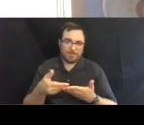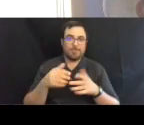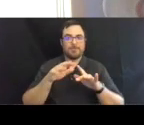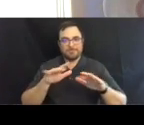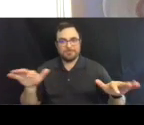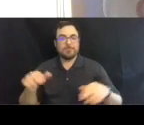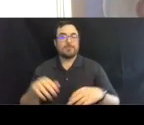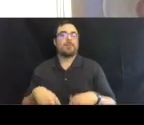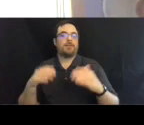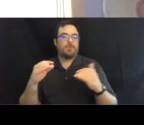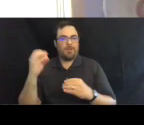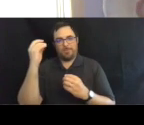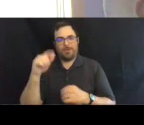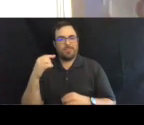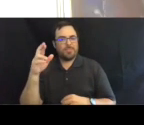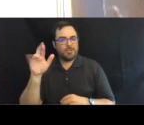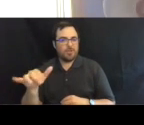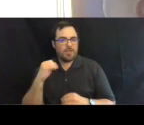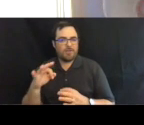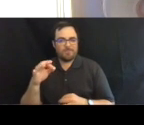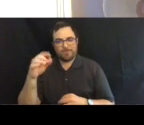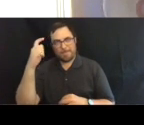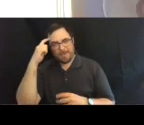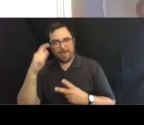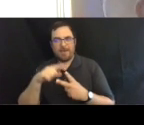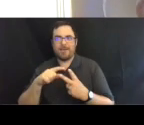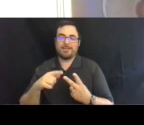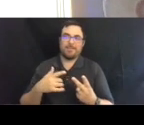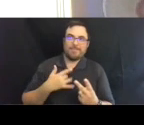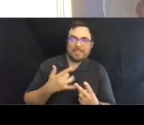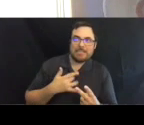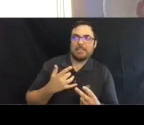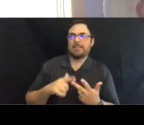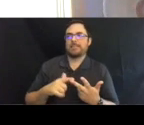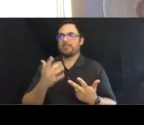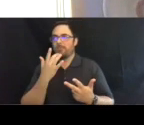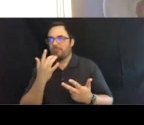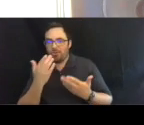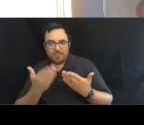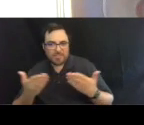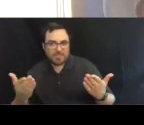and feelings and preferring things. Speech and language, we have specifically